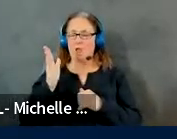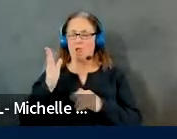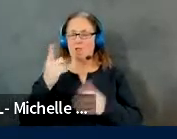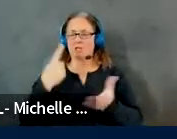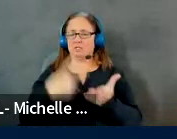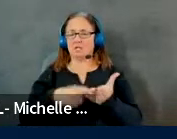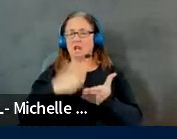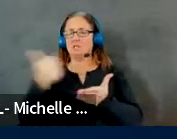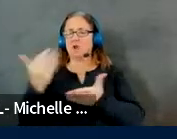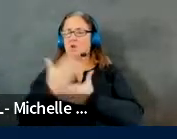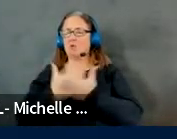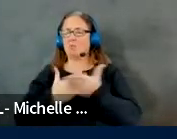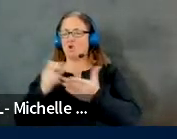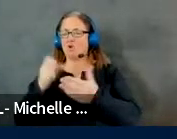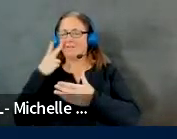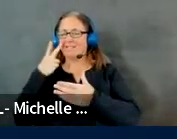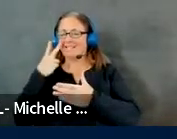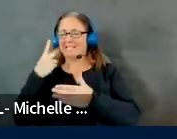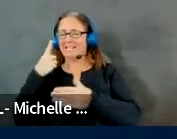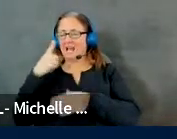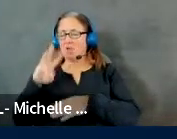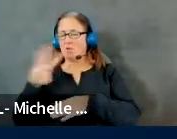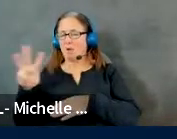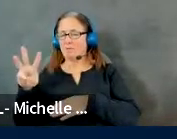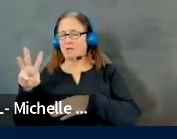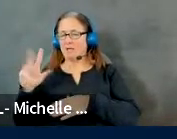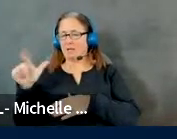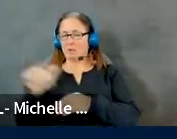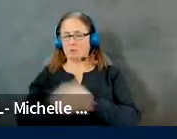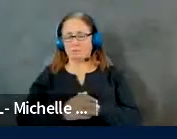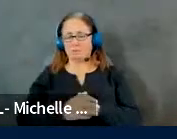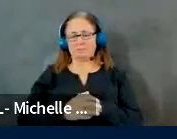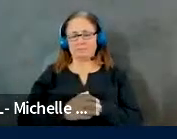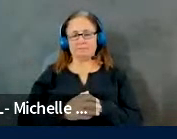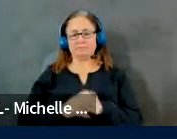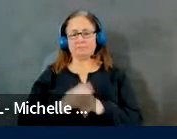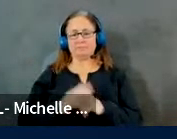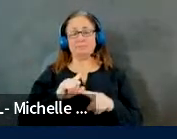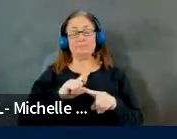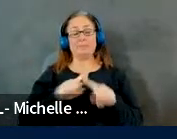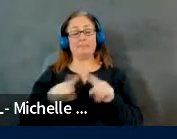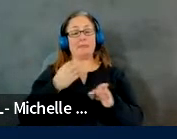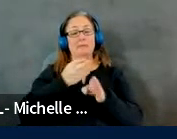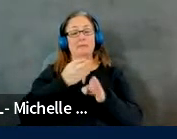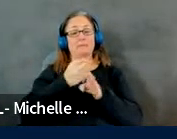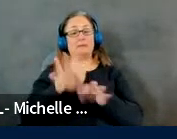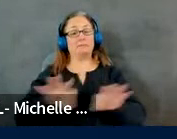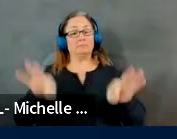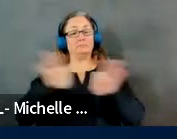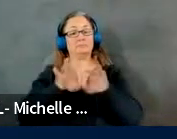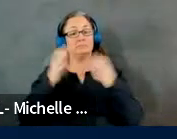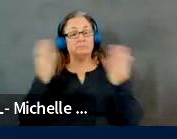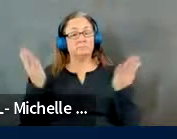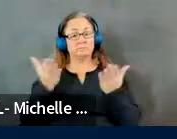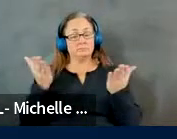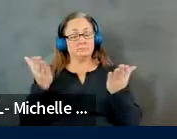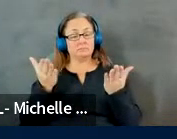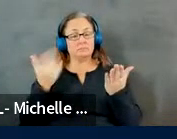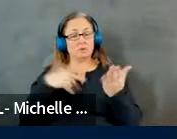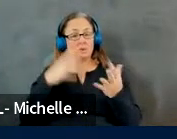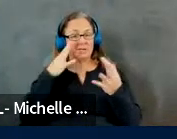are on there in a moment, but the main key way that we have decided to approach this